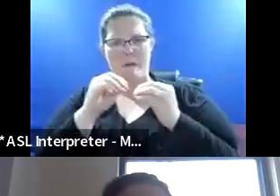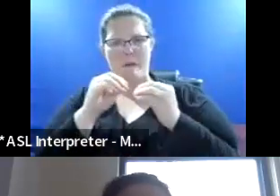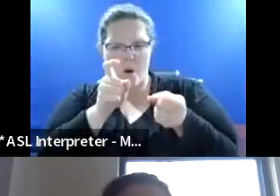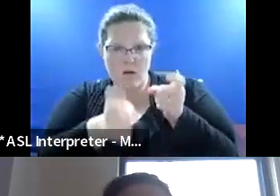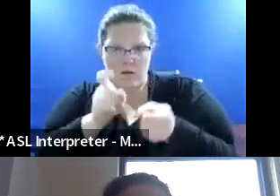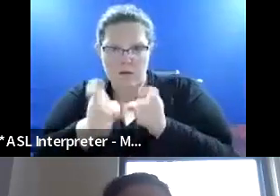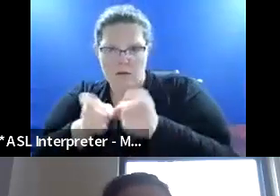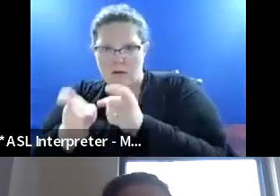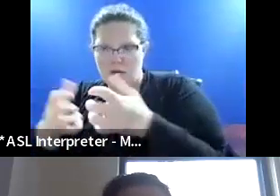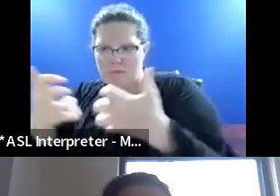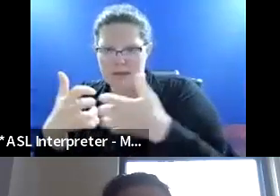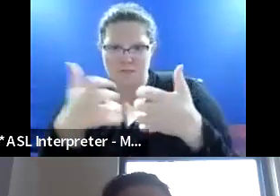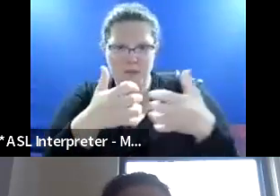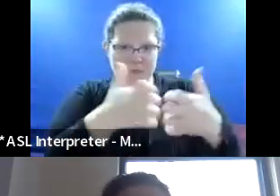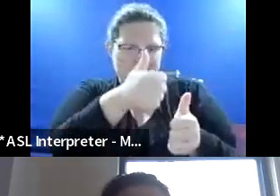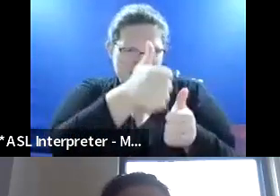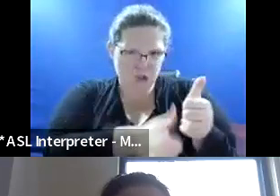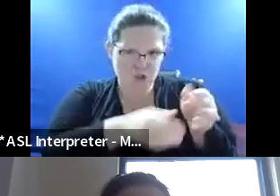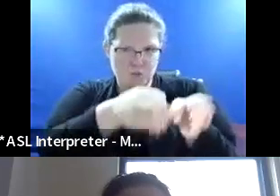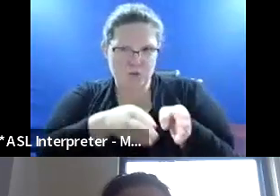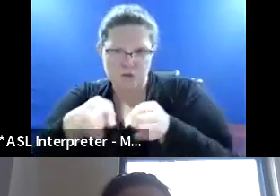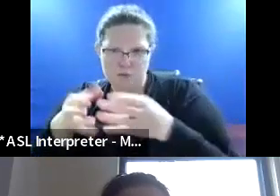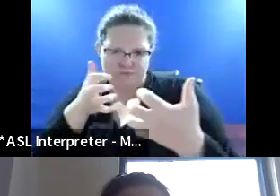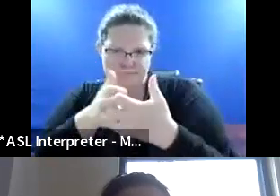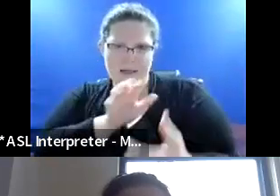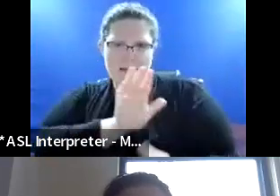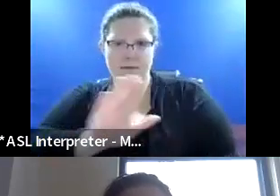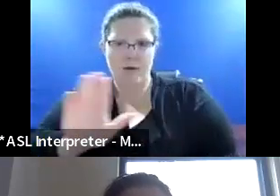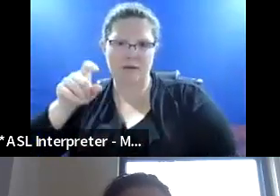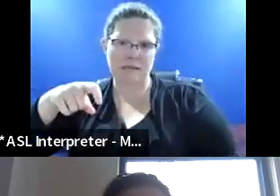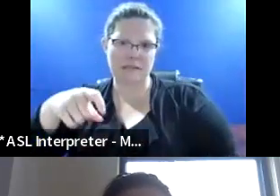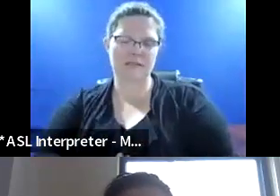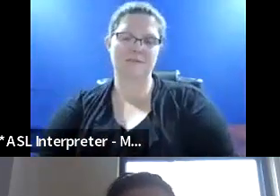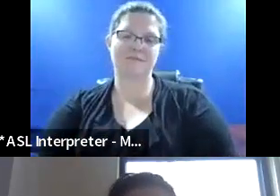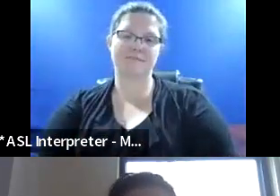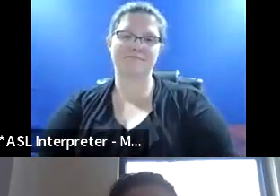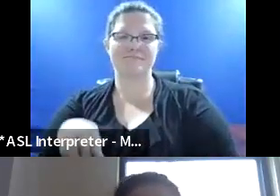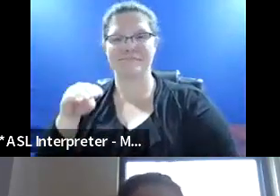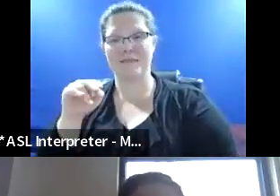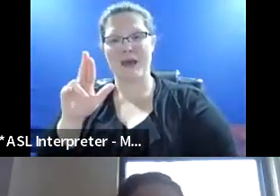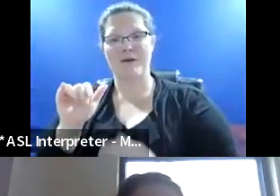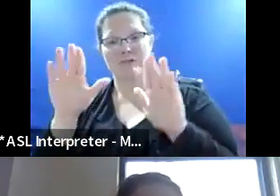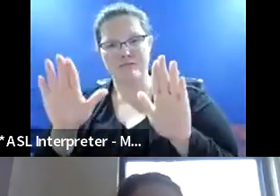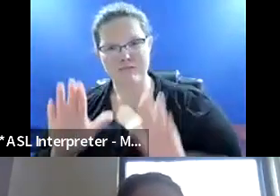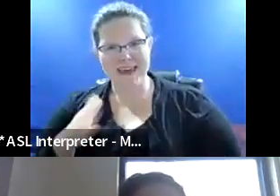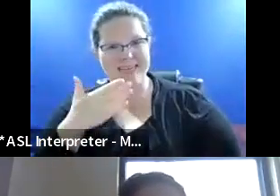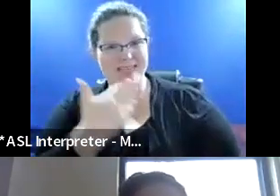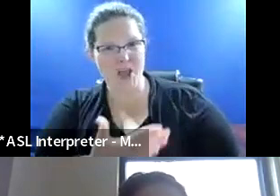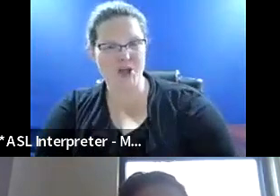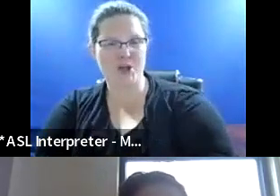NOW WE'RE UP TO THREE. AND WE'RE WORKING ON DIFFERENT PROGRAMS LIKE DAY PROGRAMS TO GO IN AND GET THINGS DONE IN ONE DAY VERSUS OVER A COURSE OF SIX WEEKS. AND REALLY INDIVIDUALIZING THAT CURRICULUM TO WHAT SUITS THEIR NEEDS.